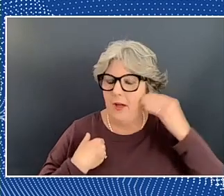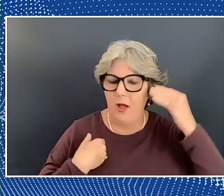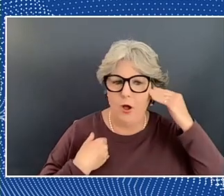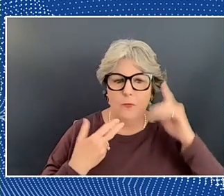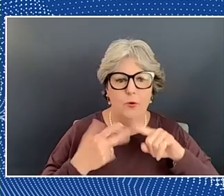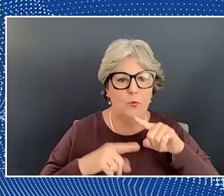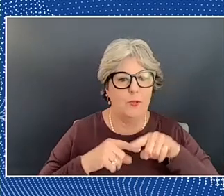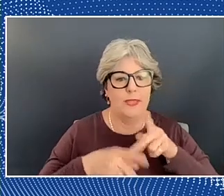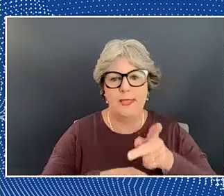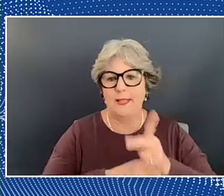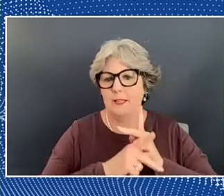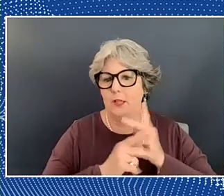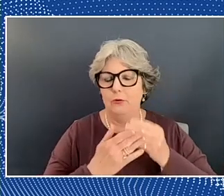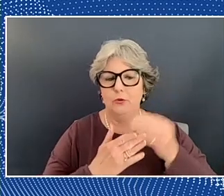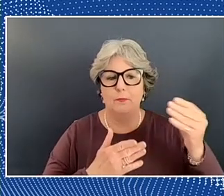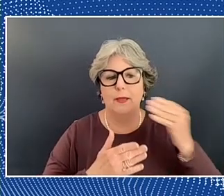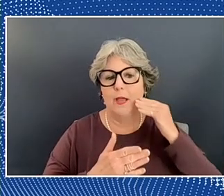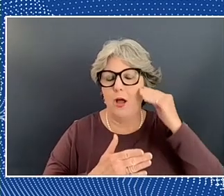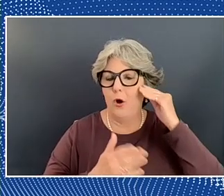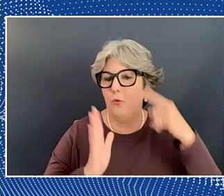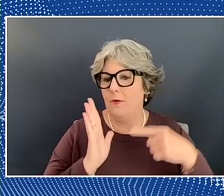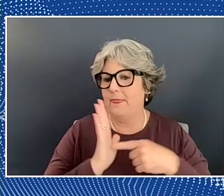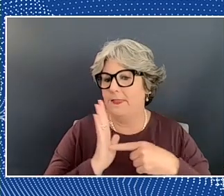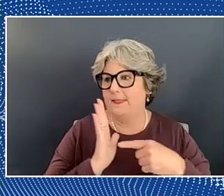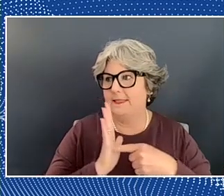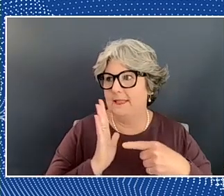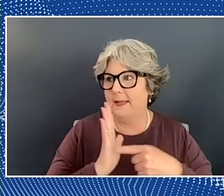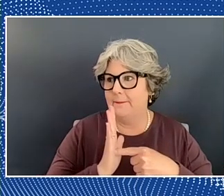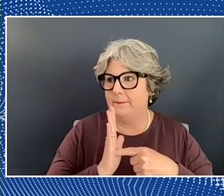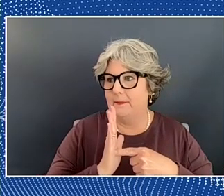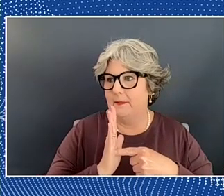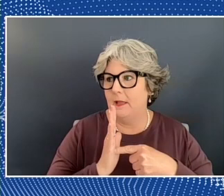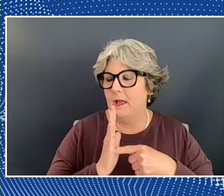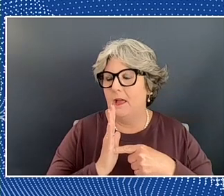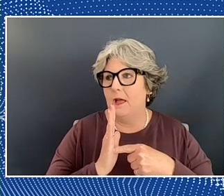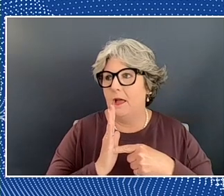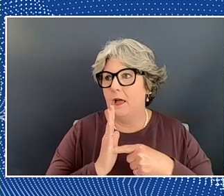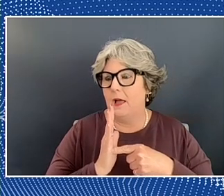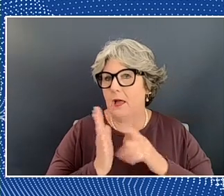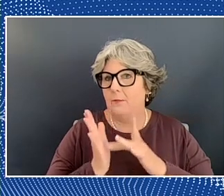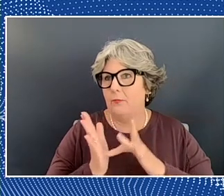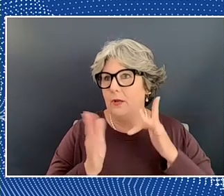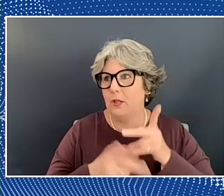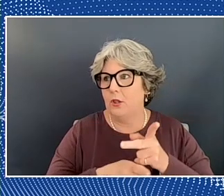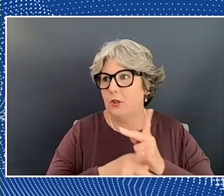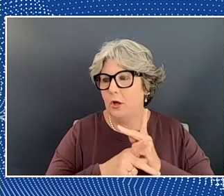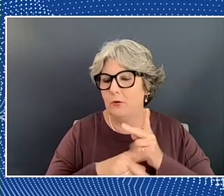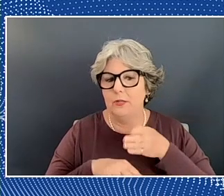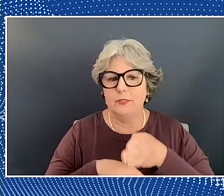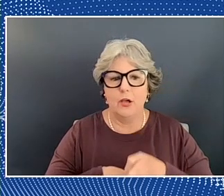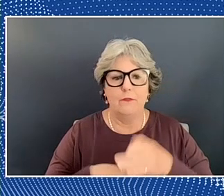loan to buy one with this amount of debt. In fact, our amount of predatory loan debt is more than the price of a nice middle